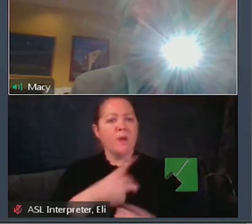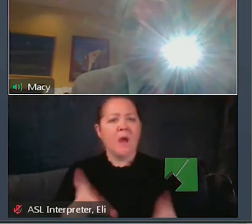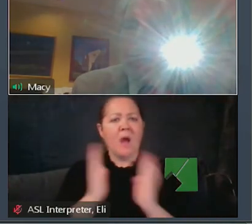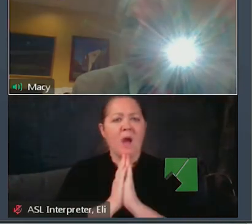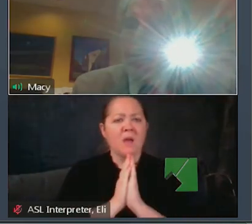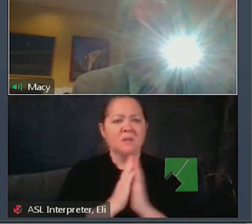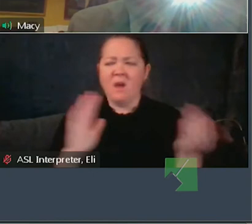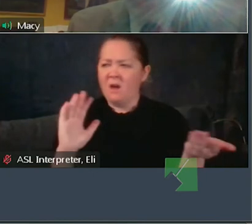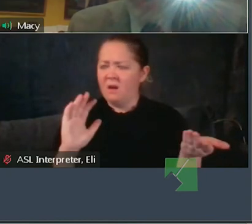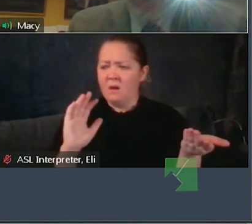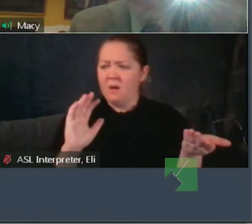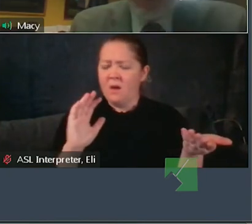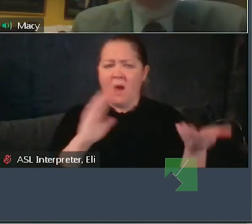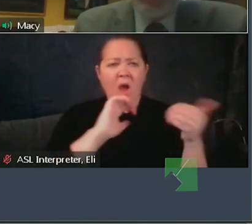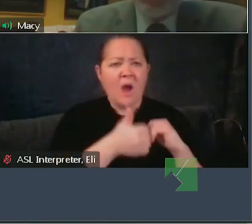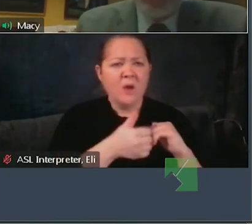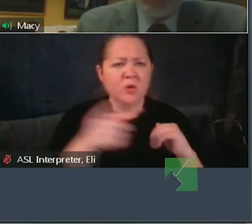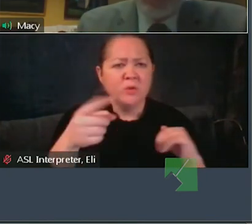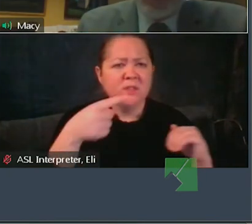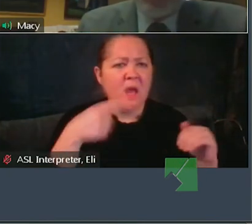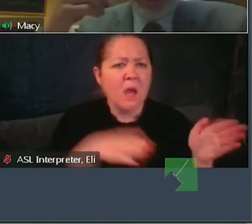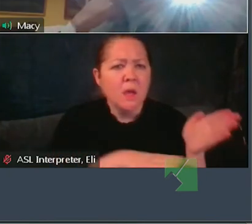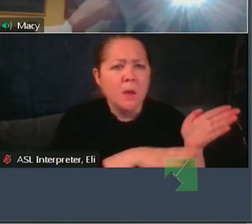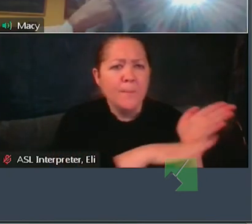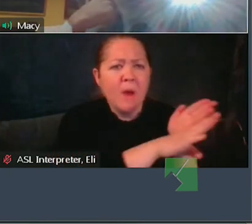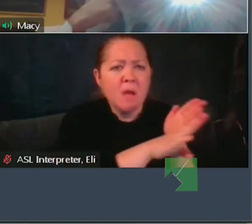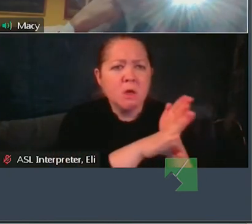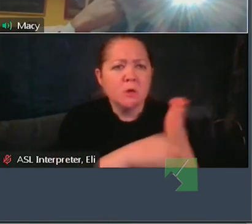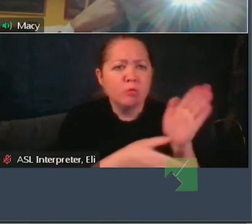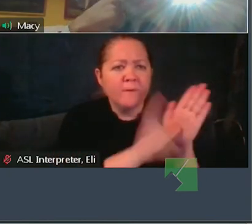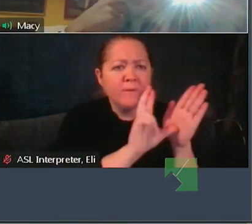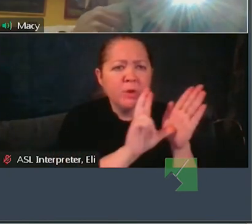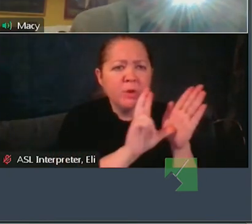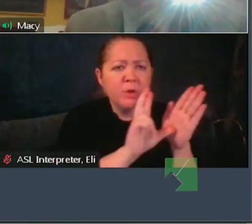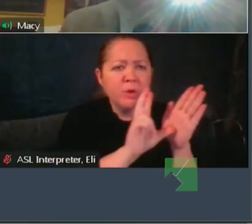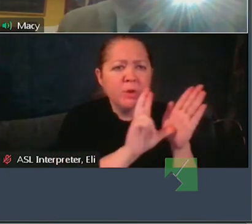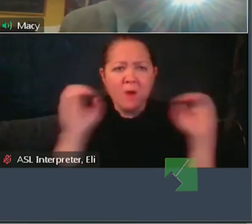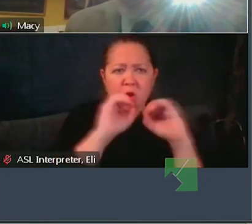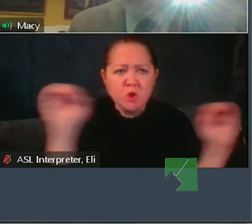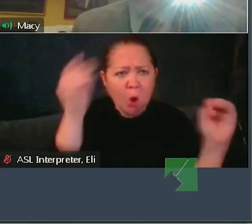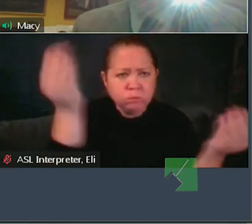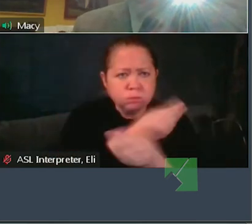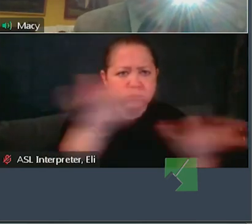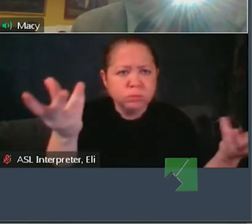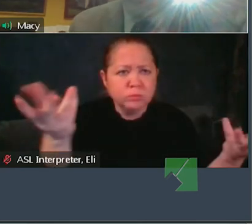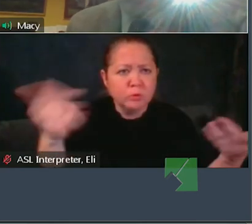without notice the computer community and my client, Mr. Pell zone did a public information act request.